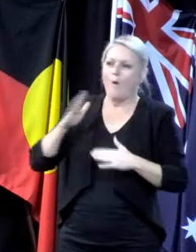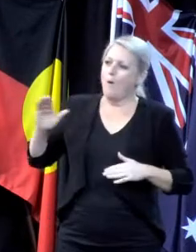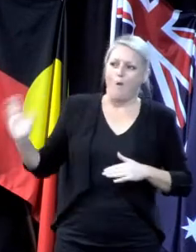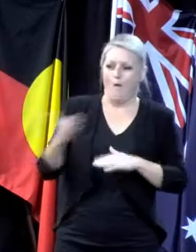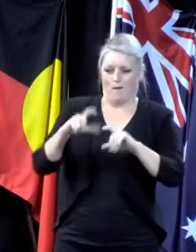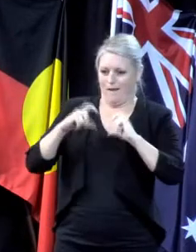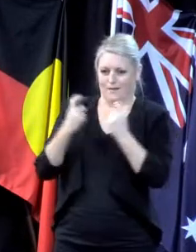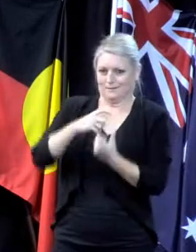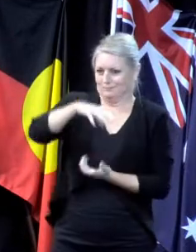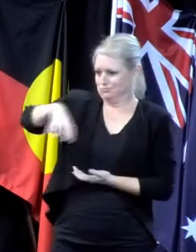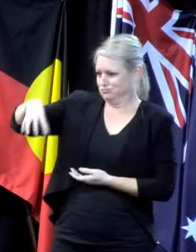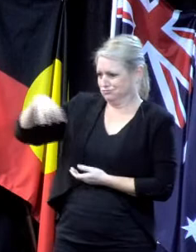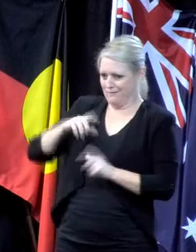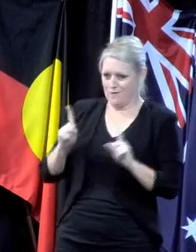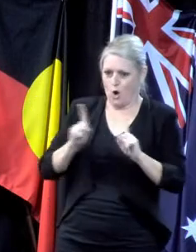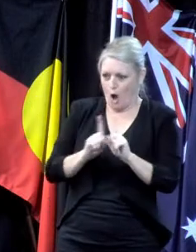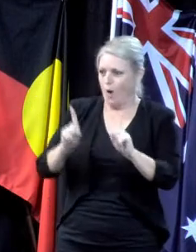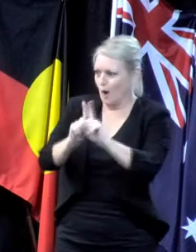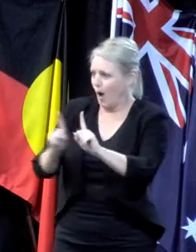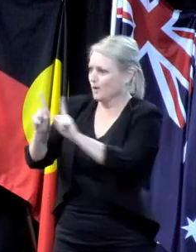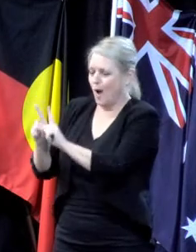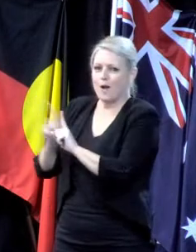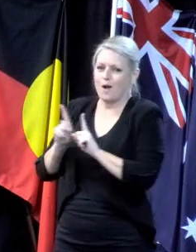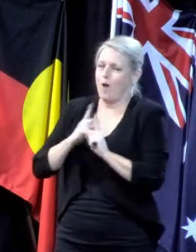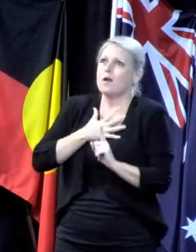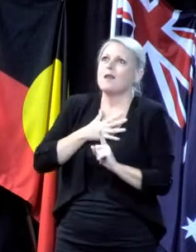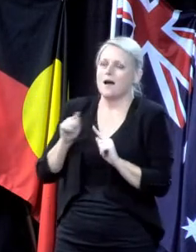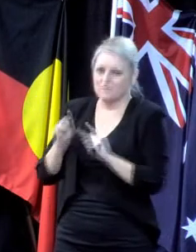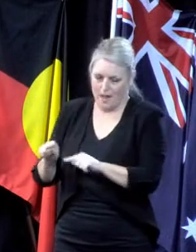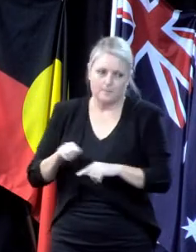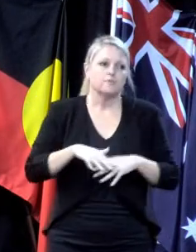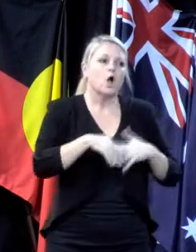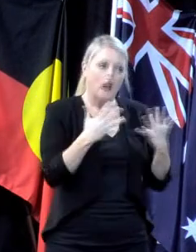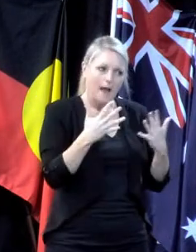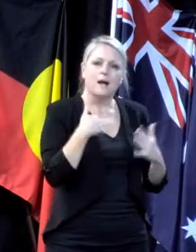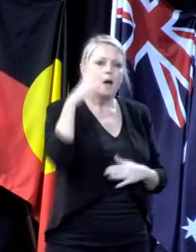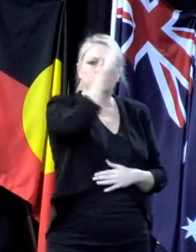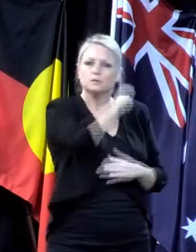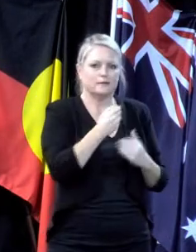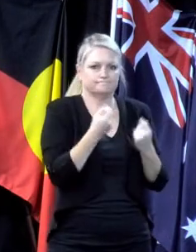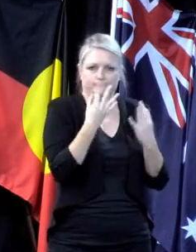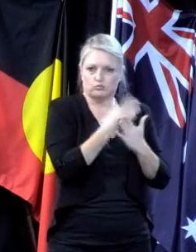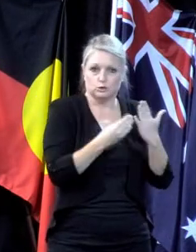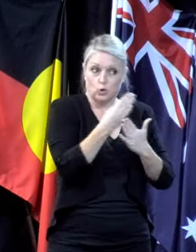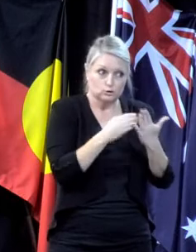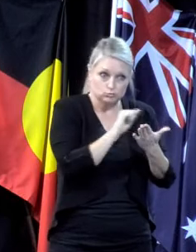But, at the moment, there's not the resources for co-teaching all of the time for all of the classes, I take it. Am I right? Sorry, could you repeat -